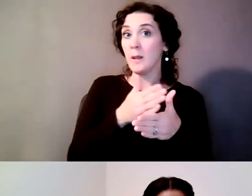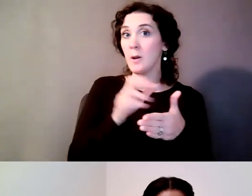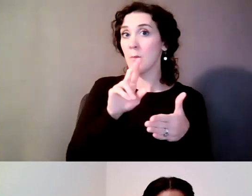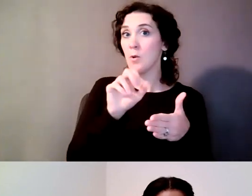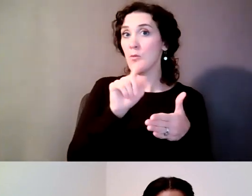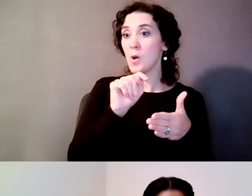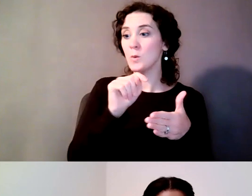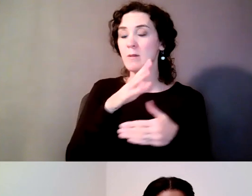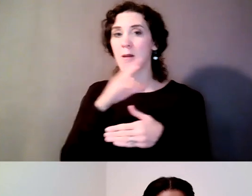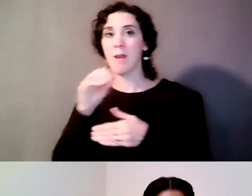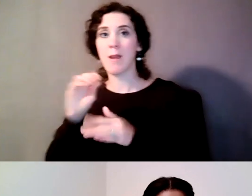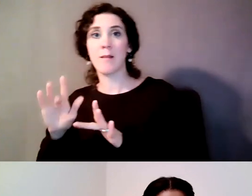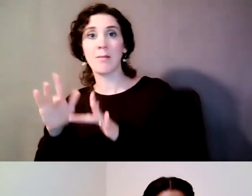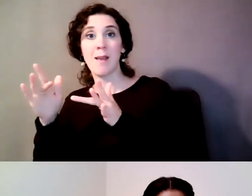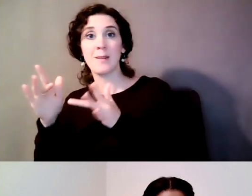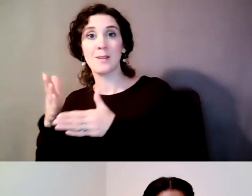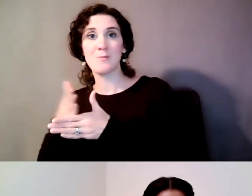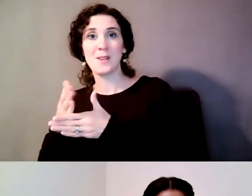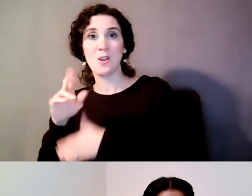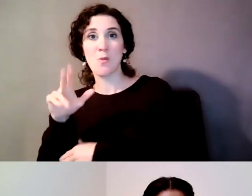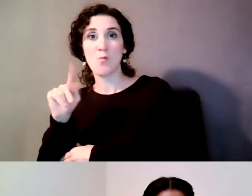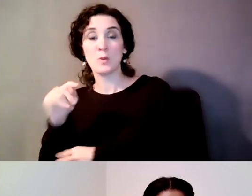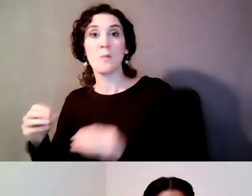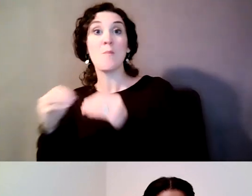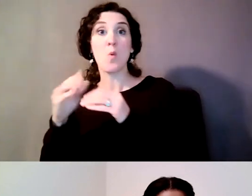more than dark roasts. And it isn't that I don't enjoy a dark roast,